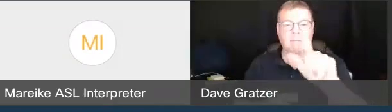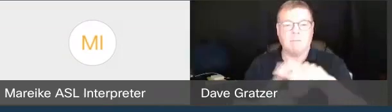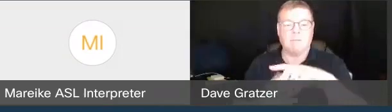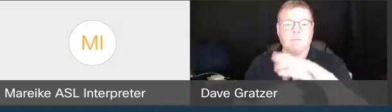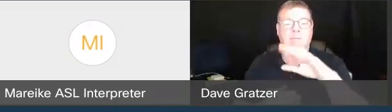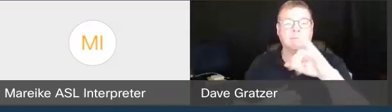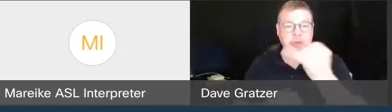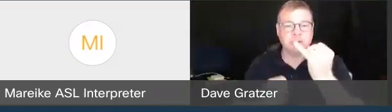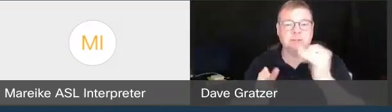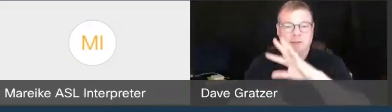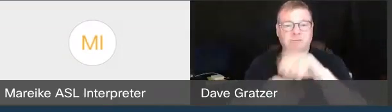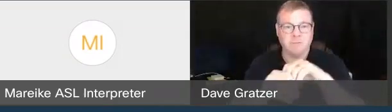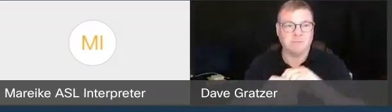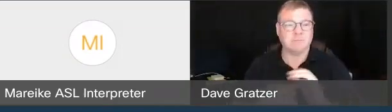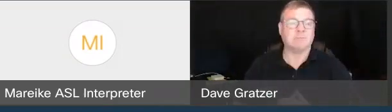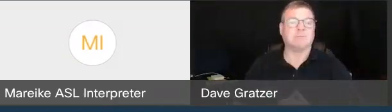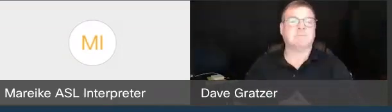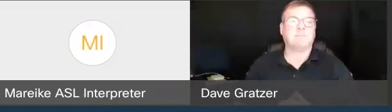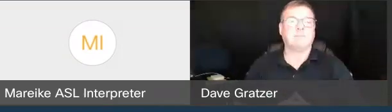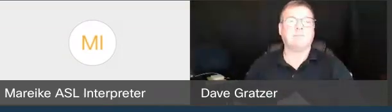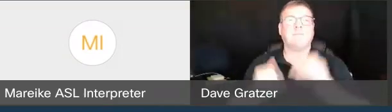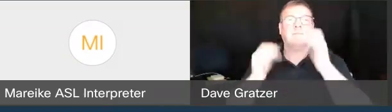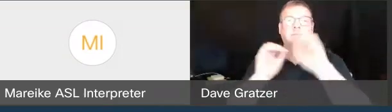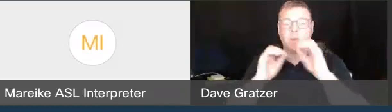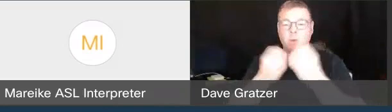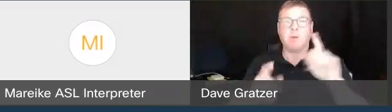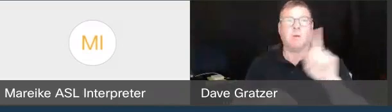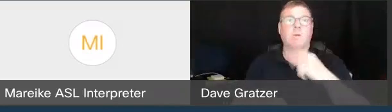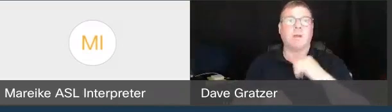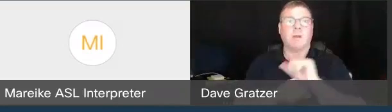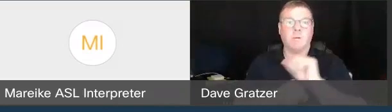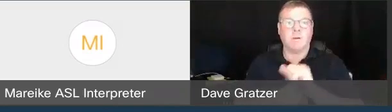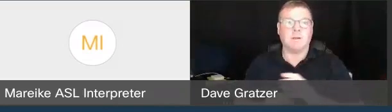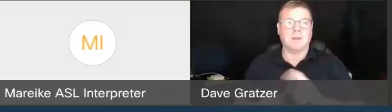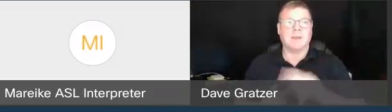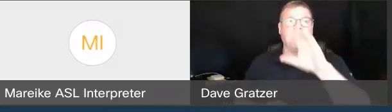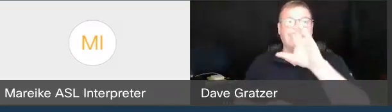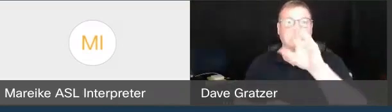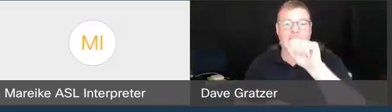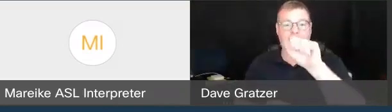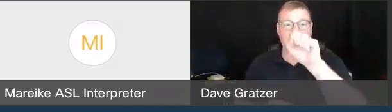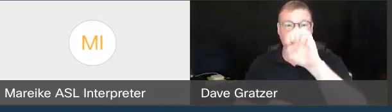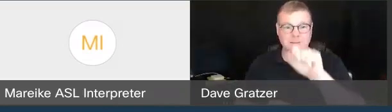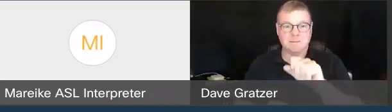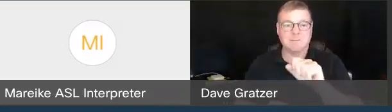So first, just a little bit about the organization I work for CASES. Our mission is to increase